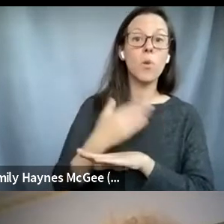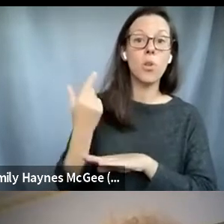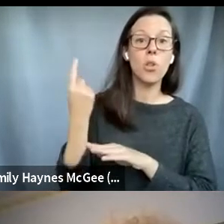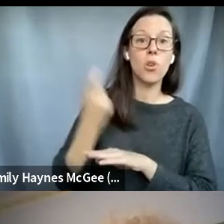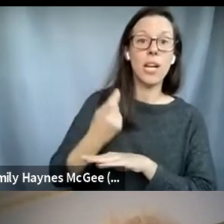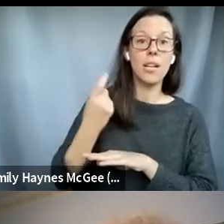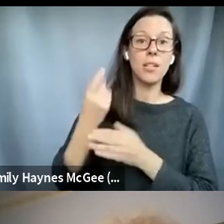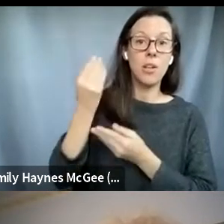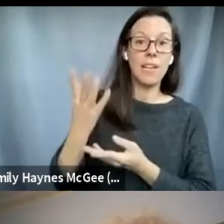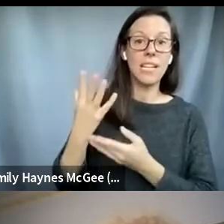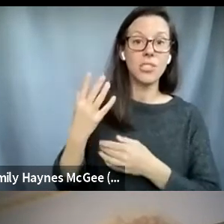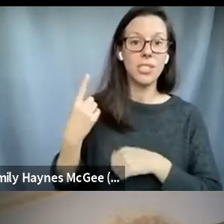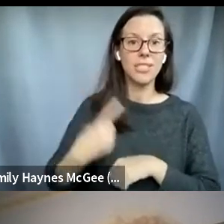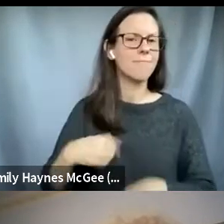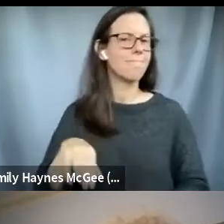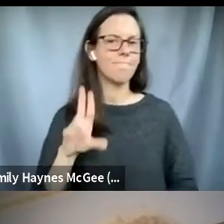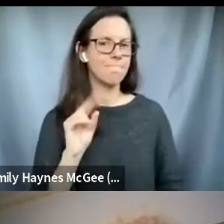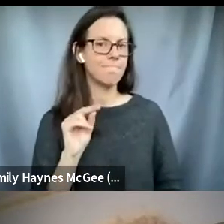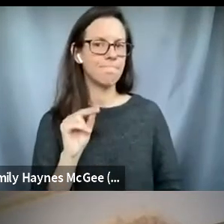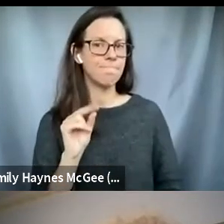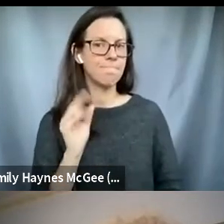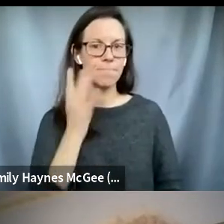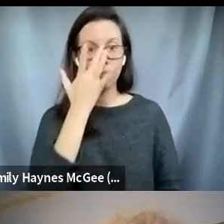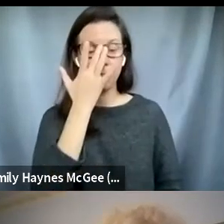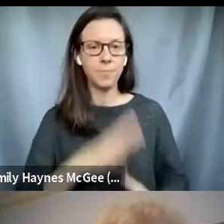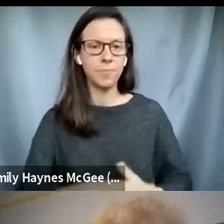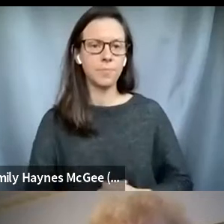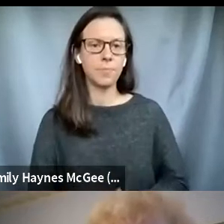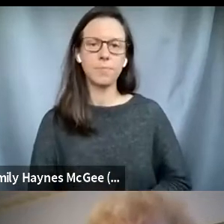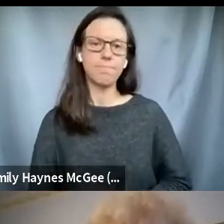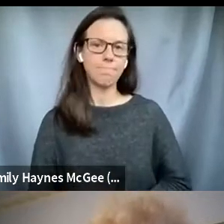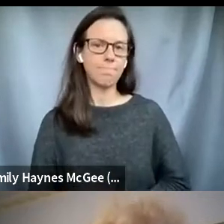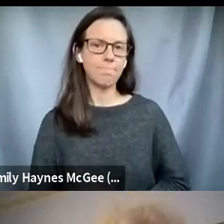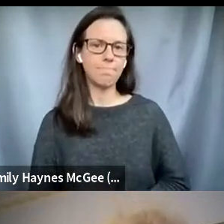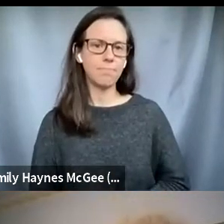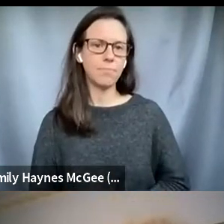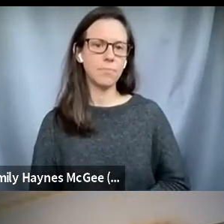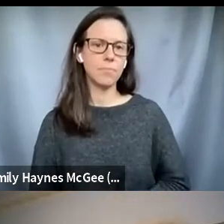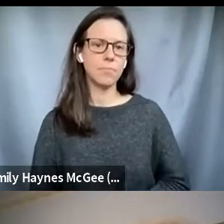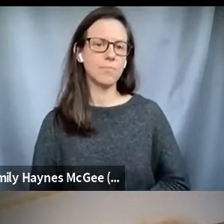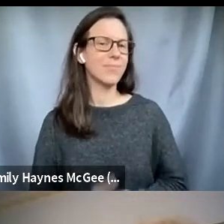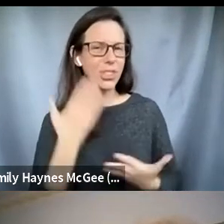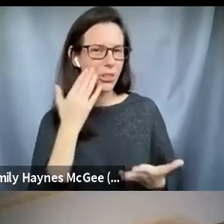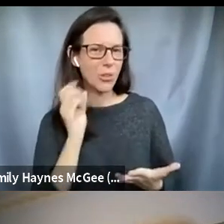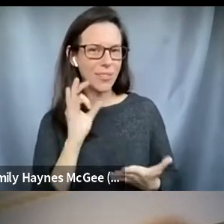No. No because you would be the know if you got the award yet.